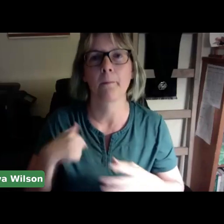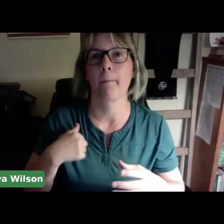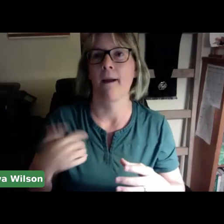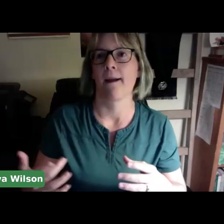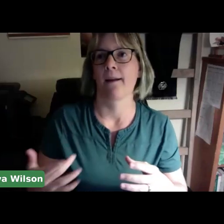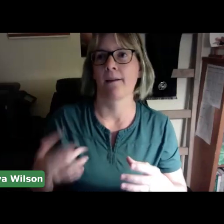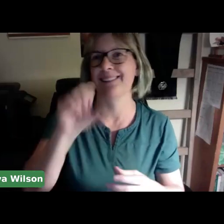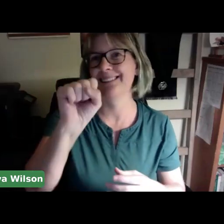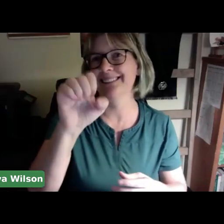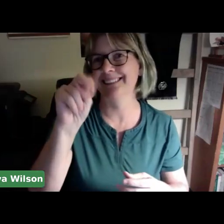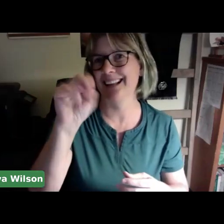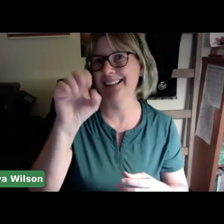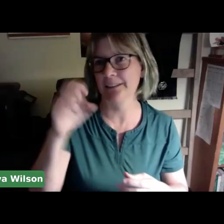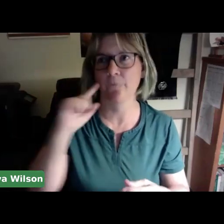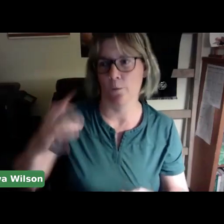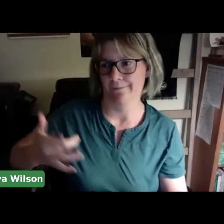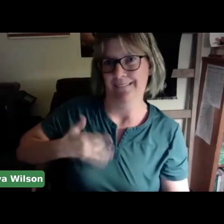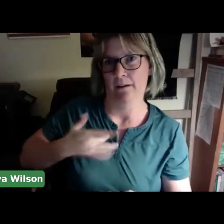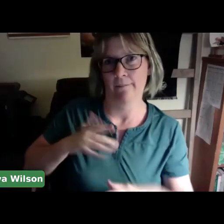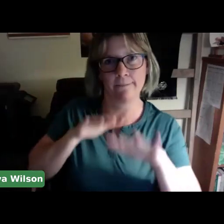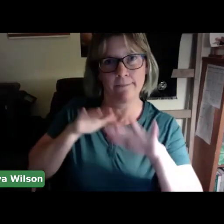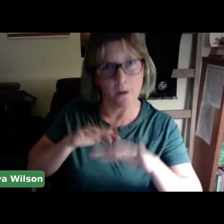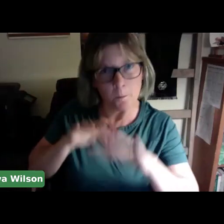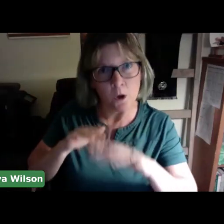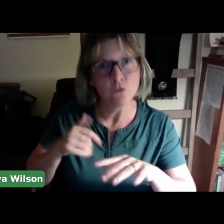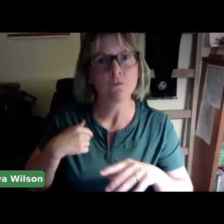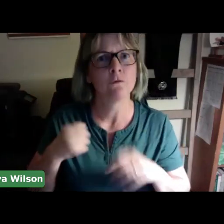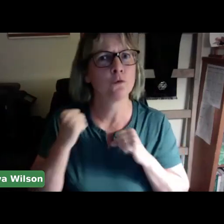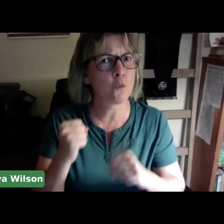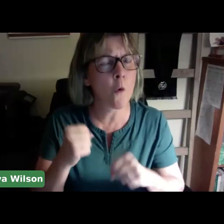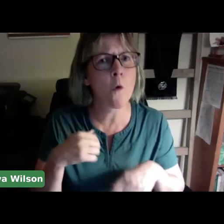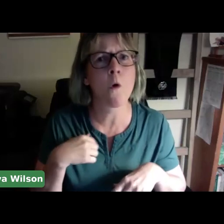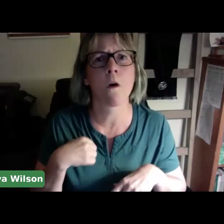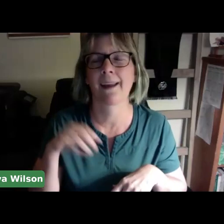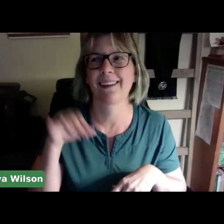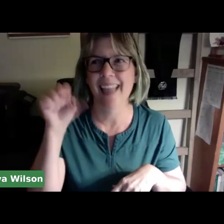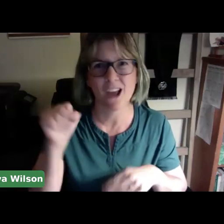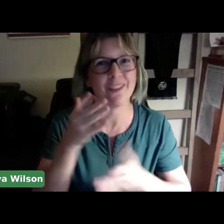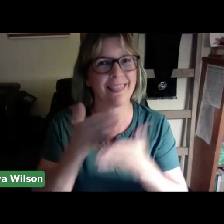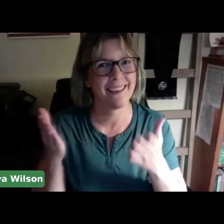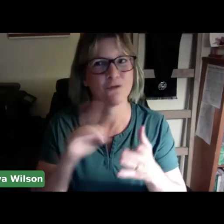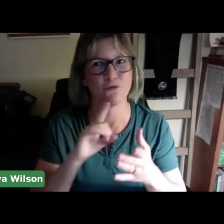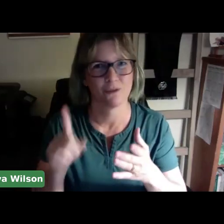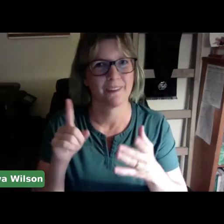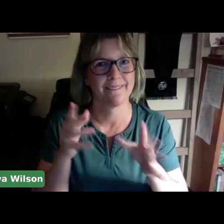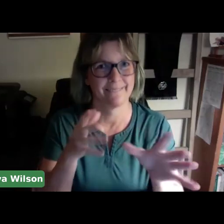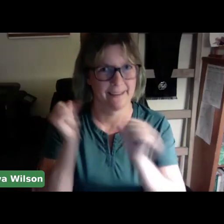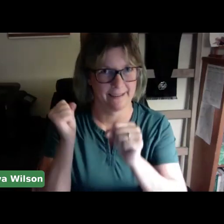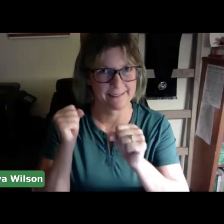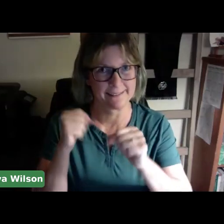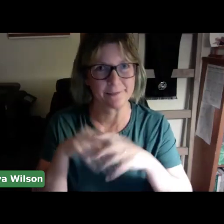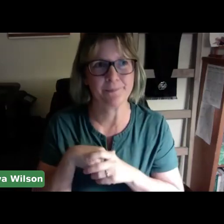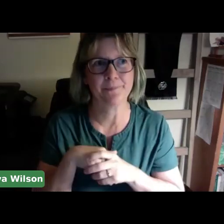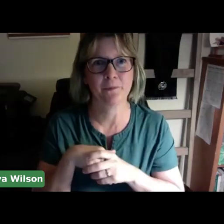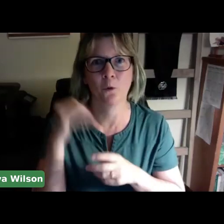I'm able to see things. On, on the sides, my senses are really, in tune.